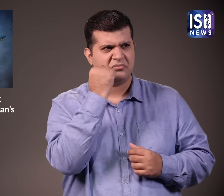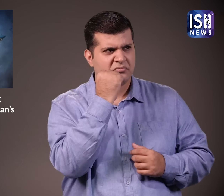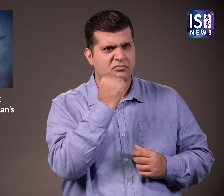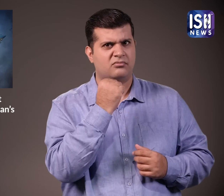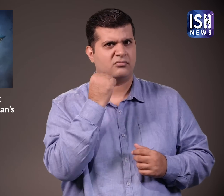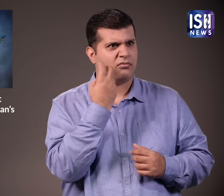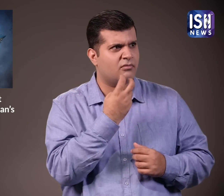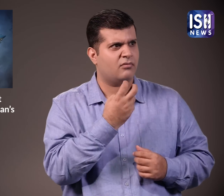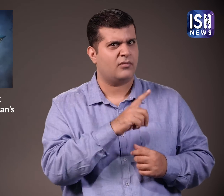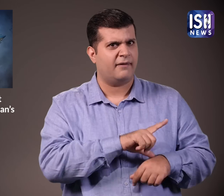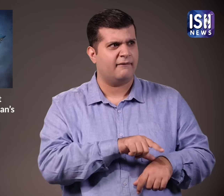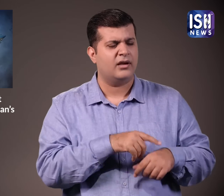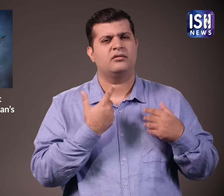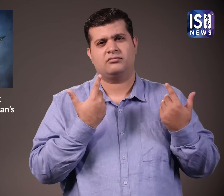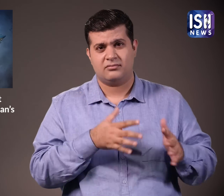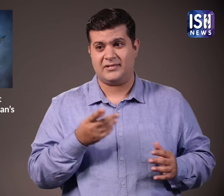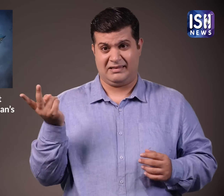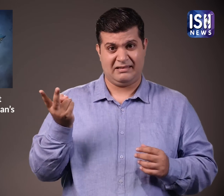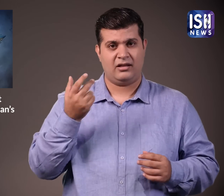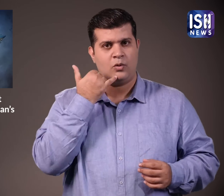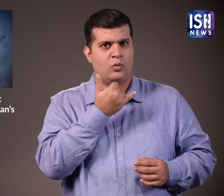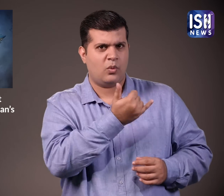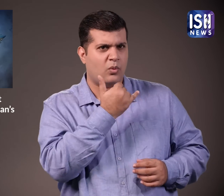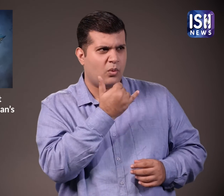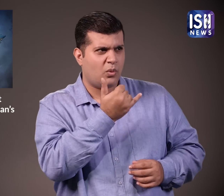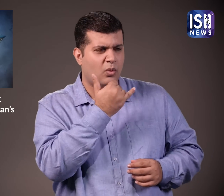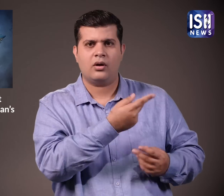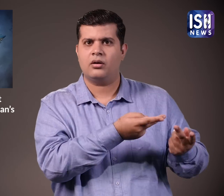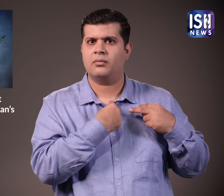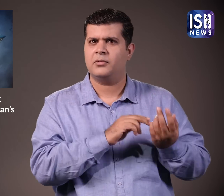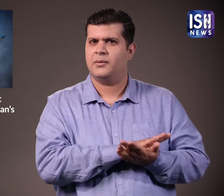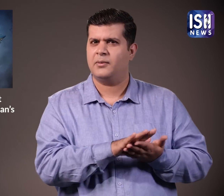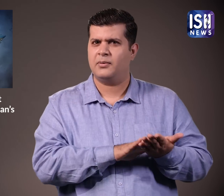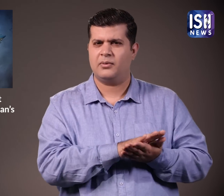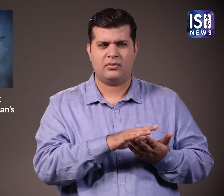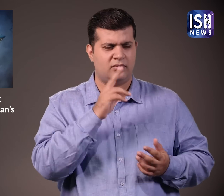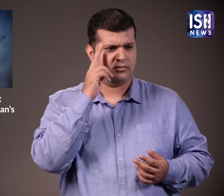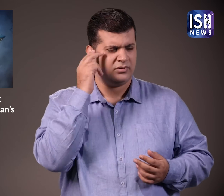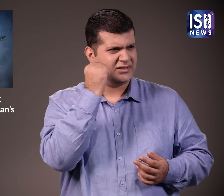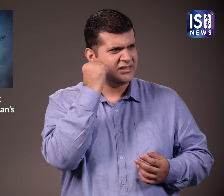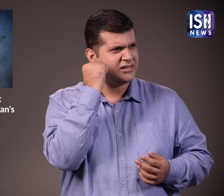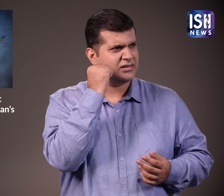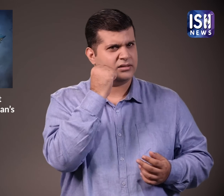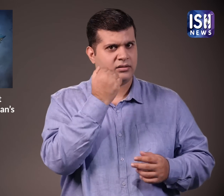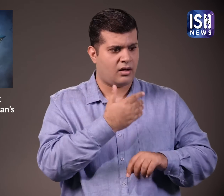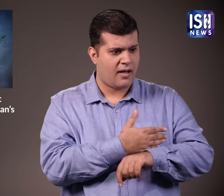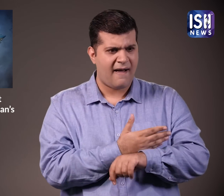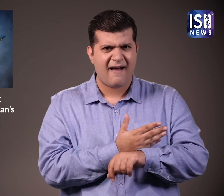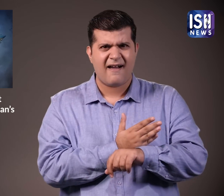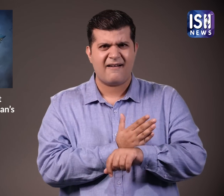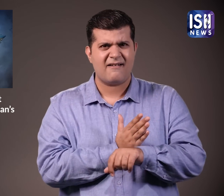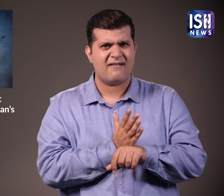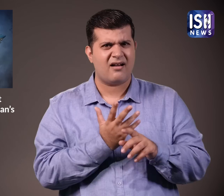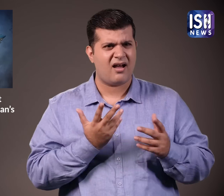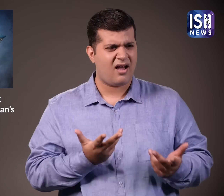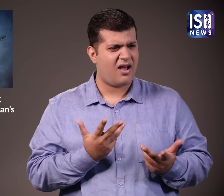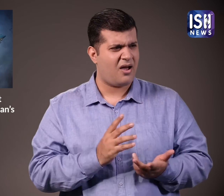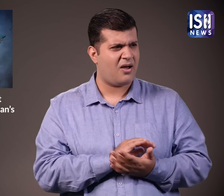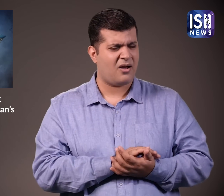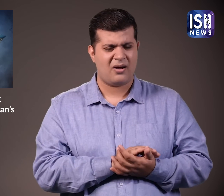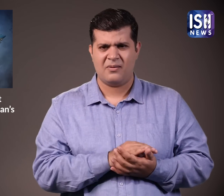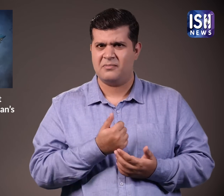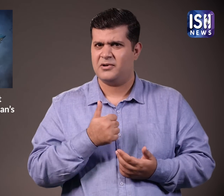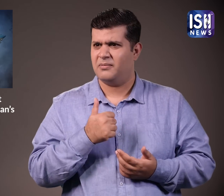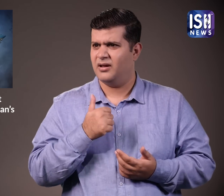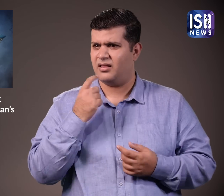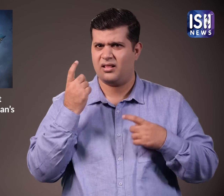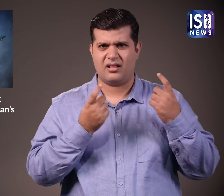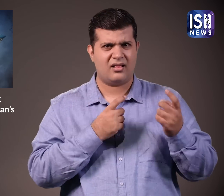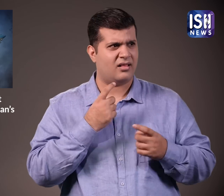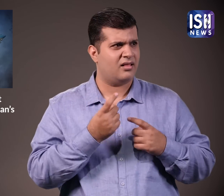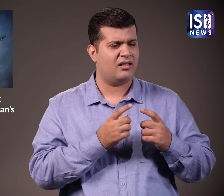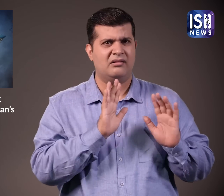They knocked on his door multiple times but there was no response. They even called on his mobile, but he didn’t answer.